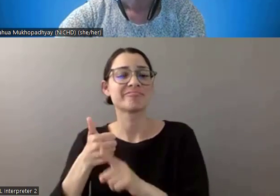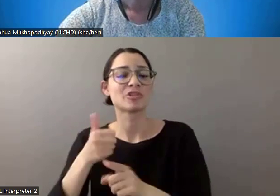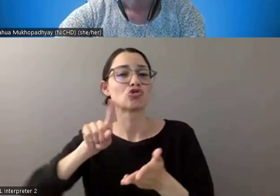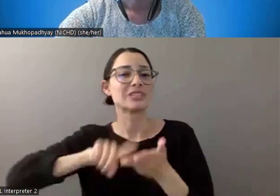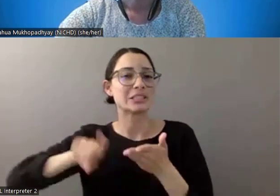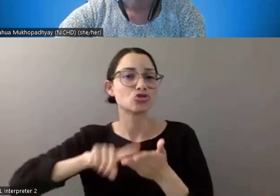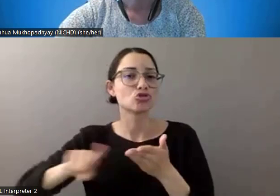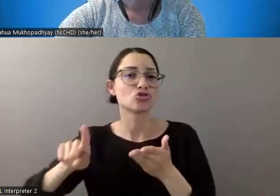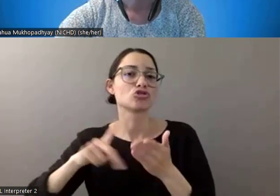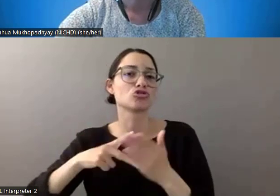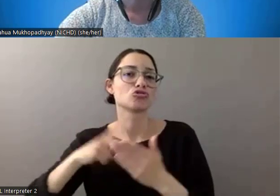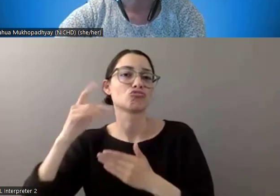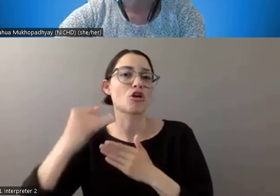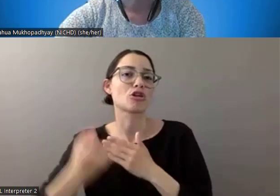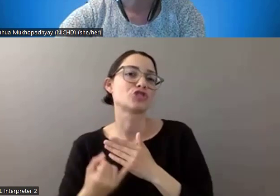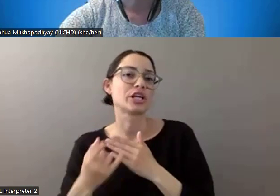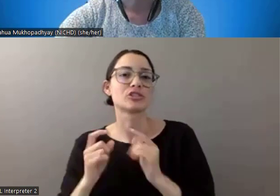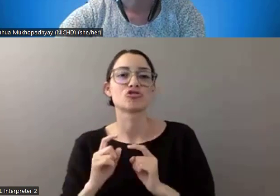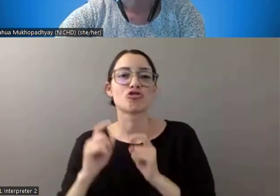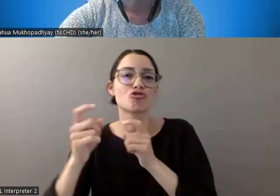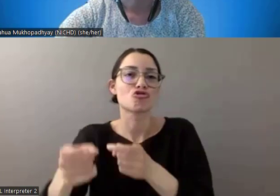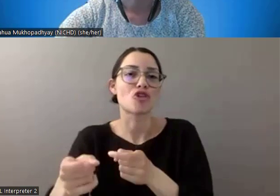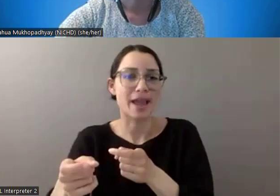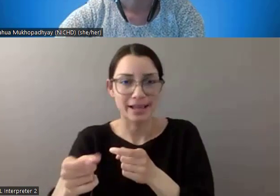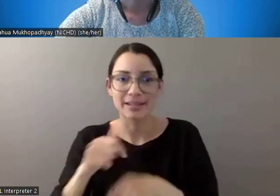so it's really not meant for infrastructure,